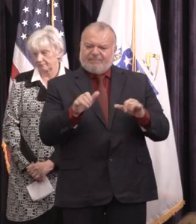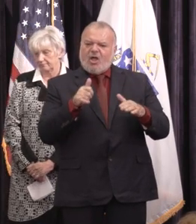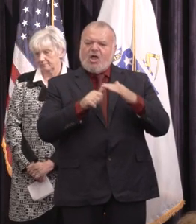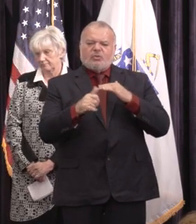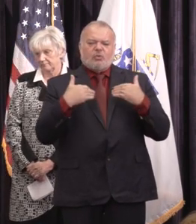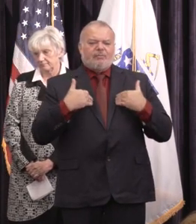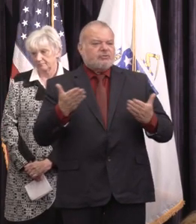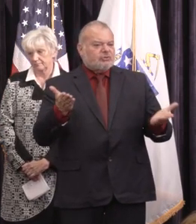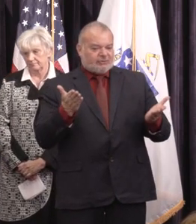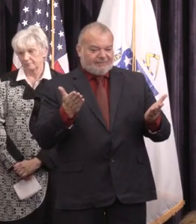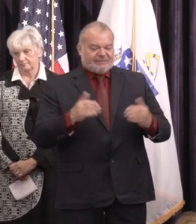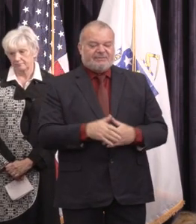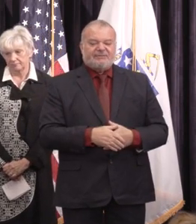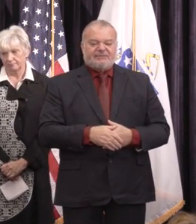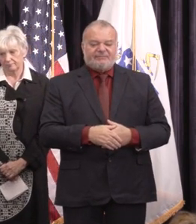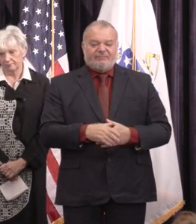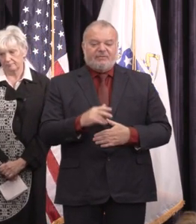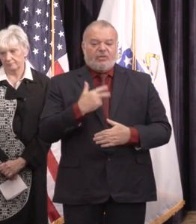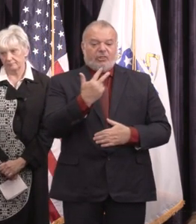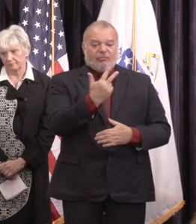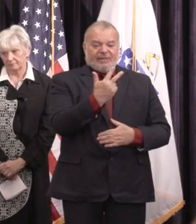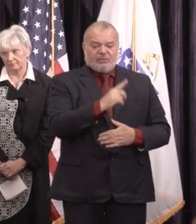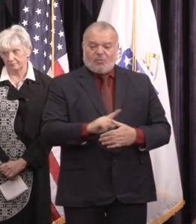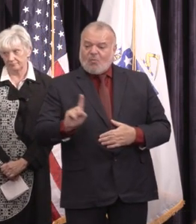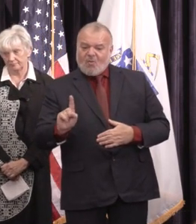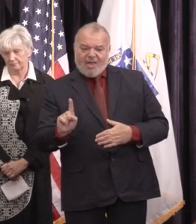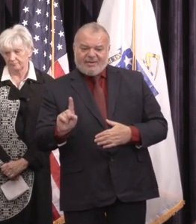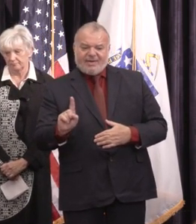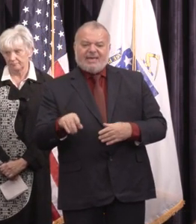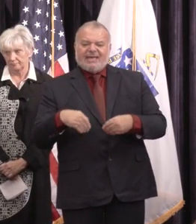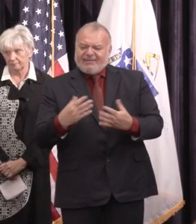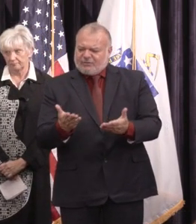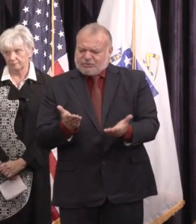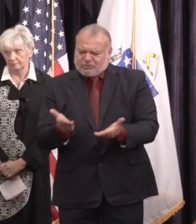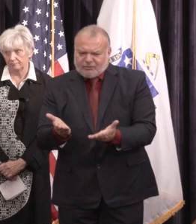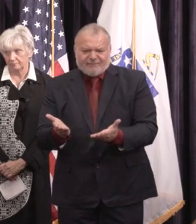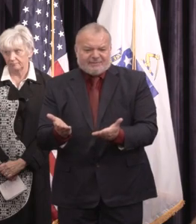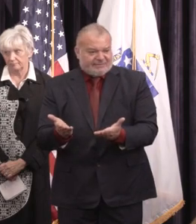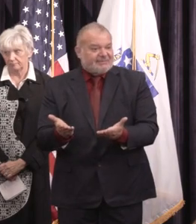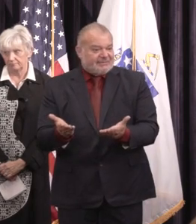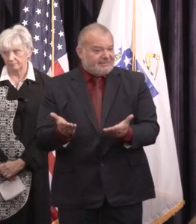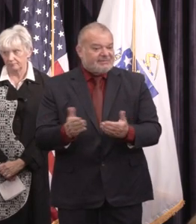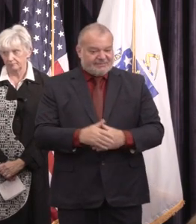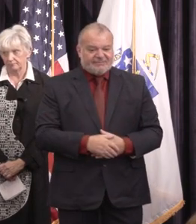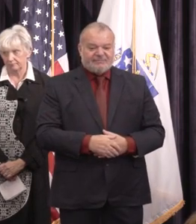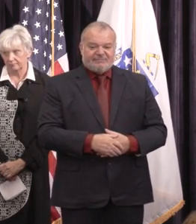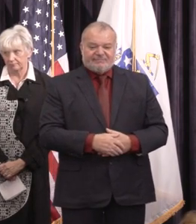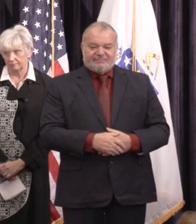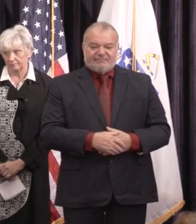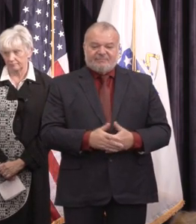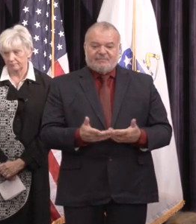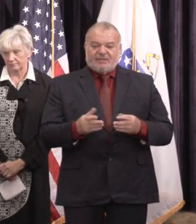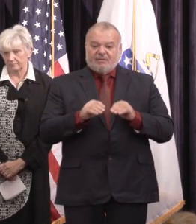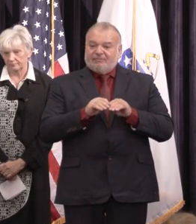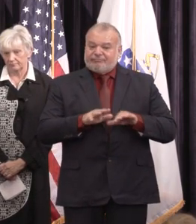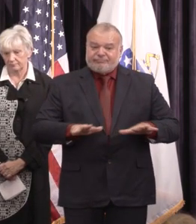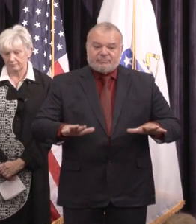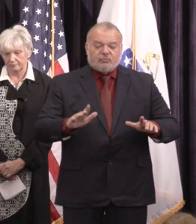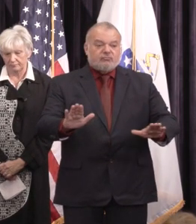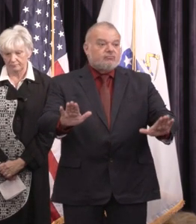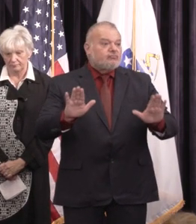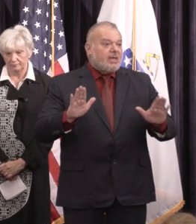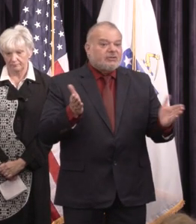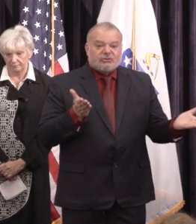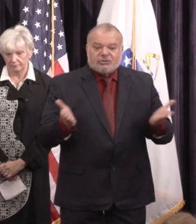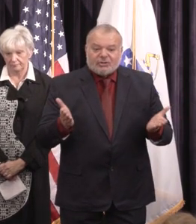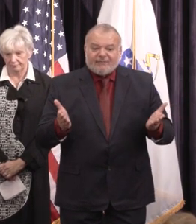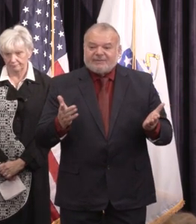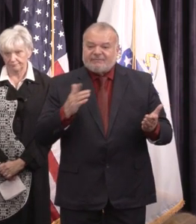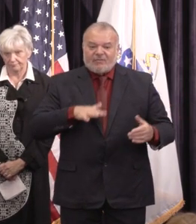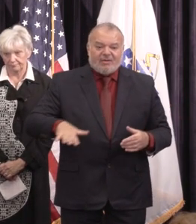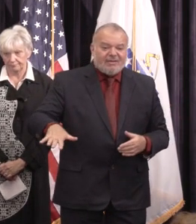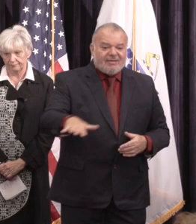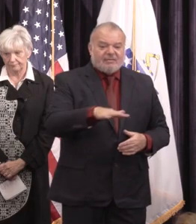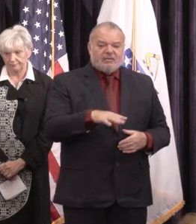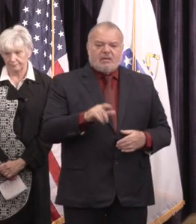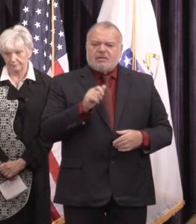common wealth. The great services we offer we're not reaching everyone we could be.